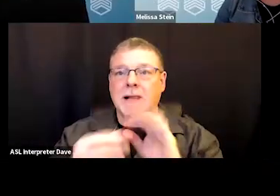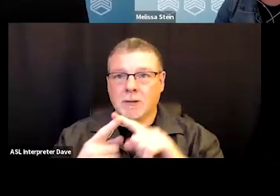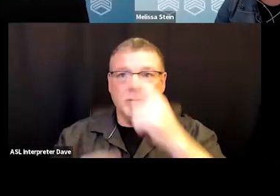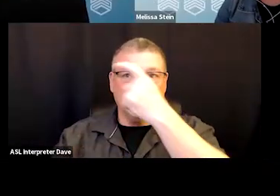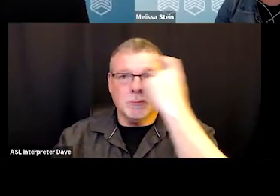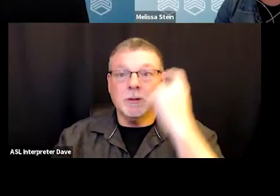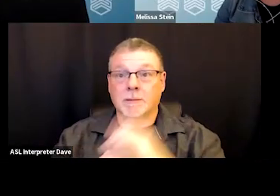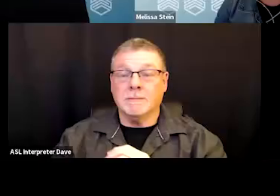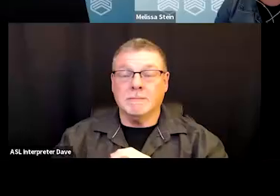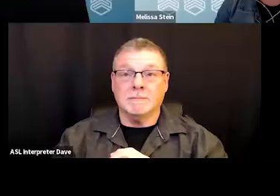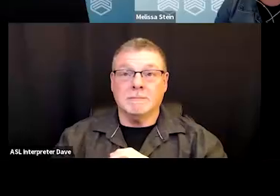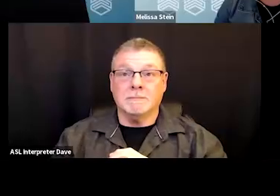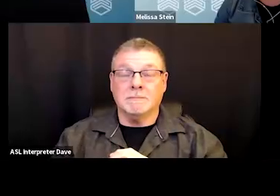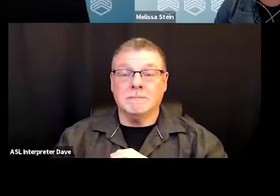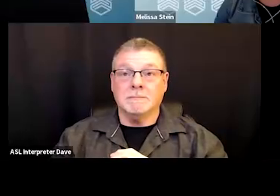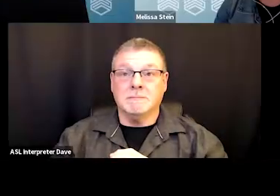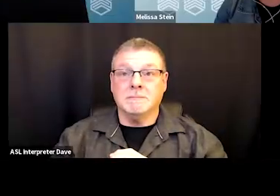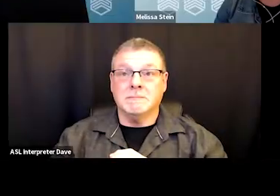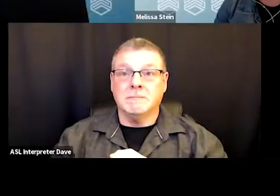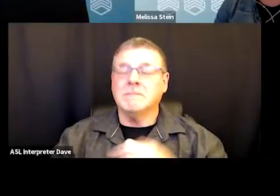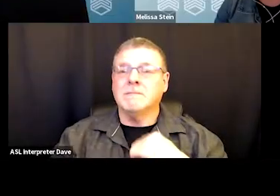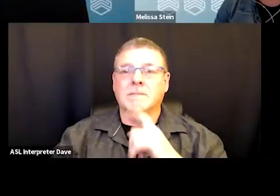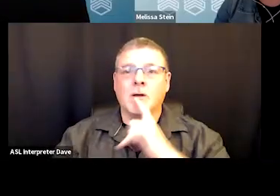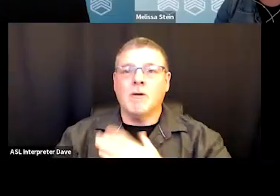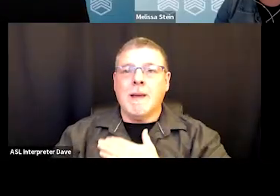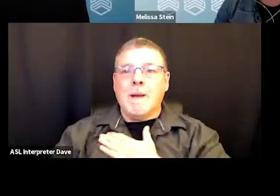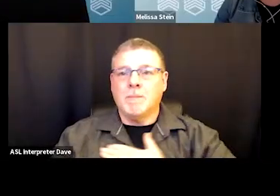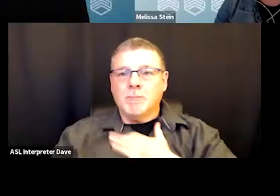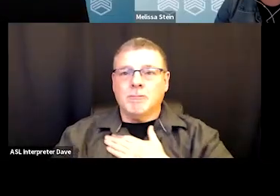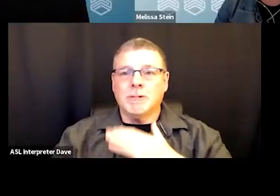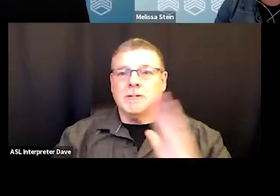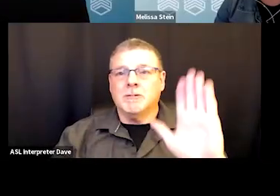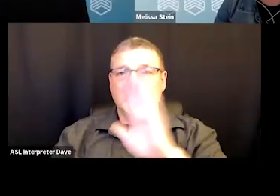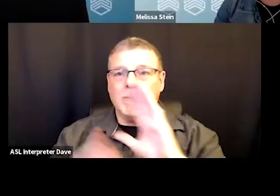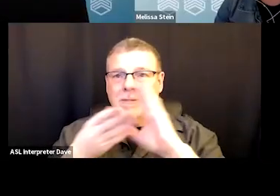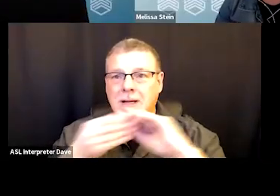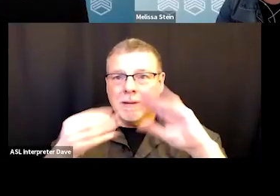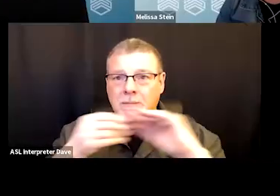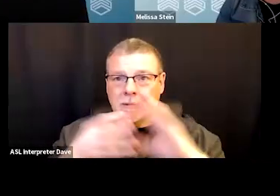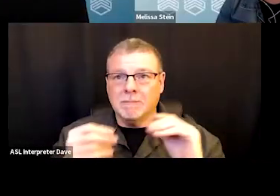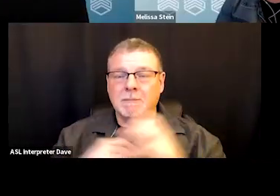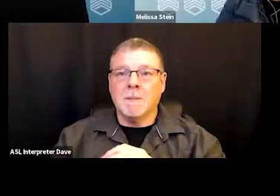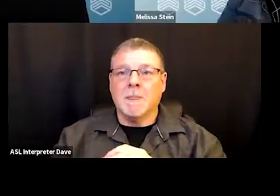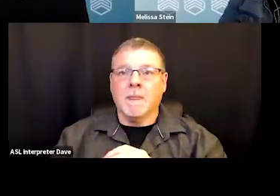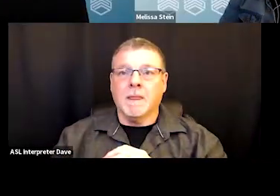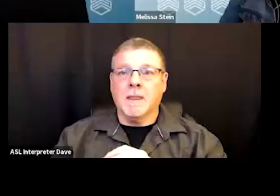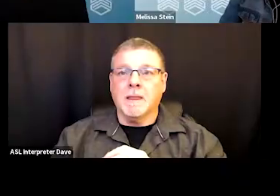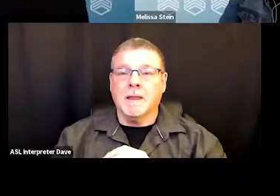So, yes, I really appreciate the comments here. Looks like we do have some folks